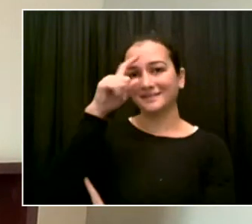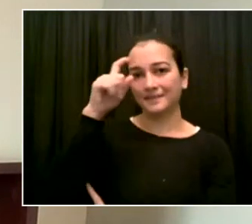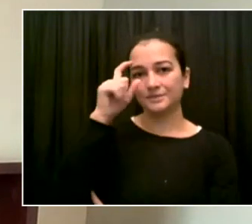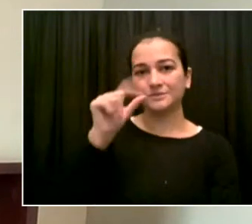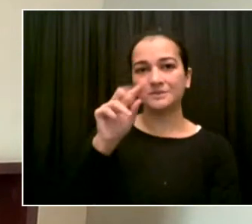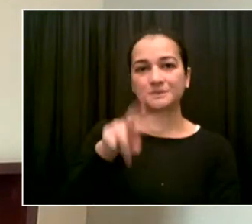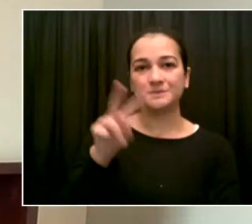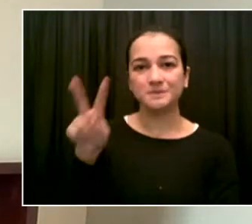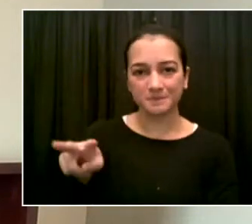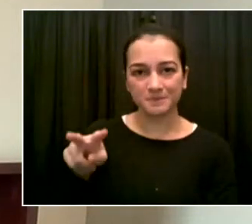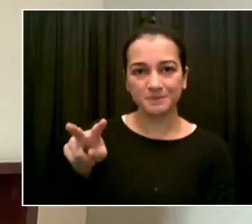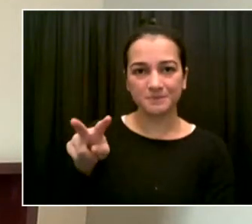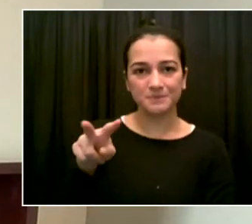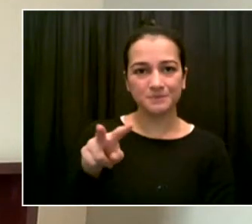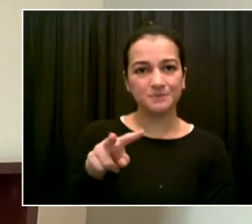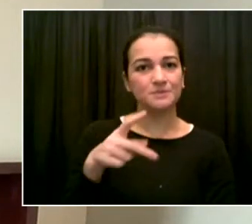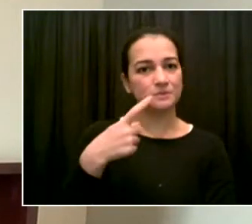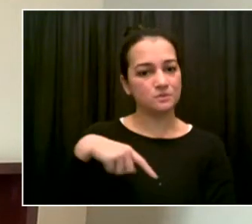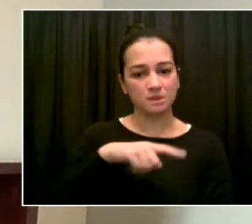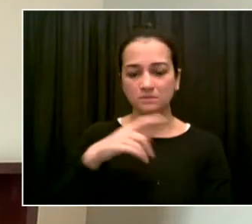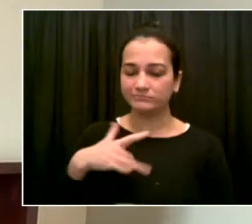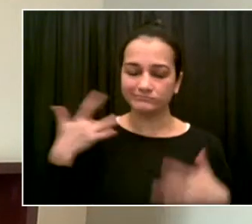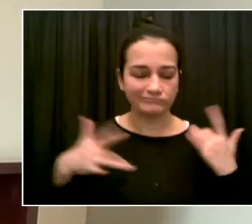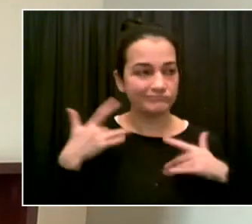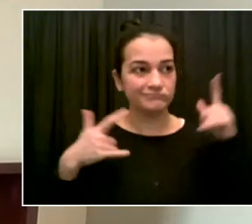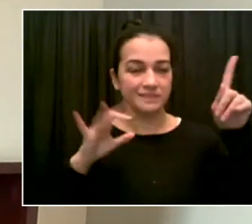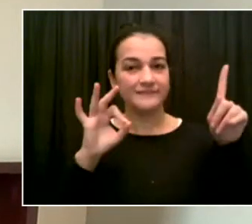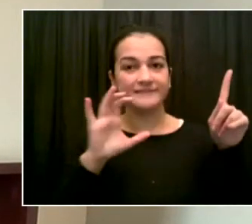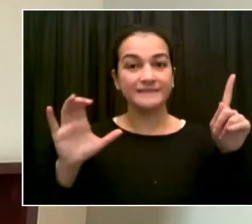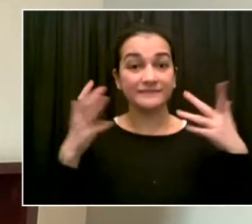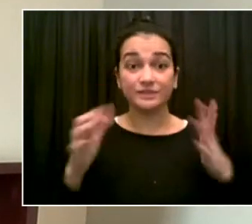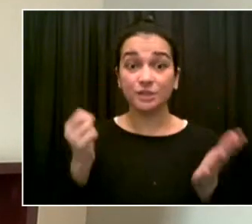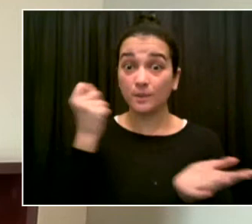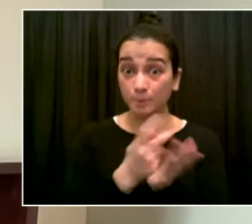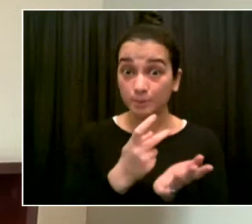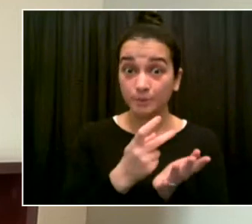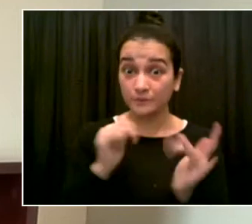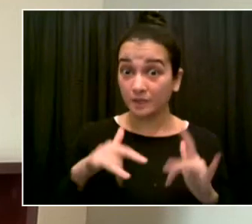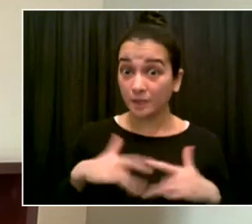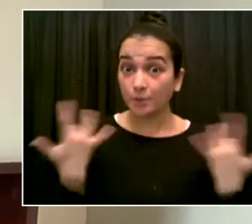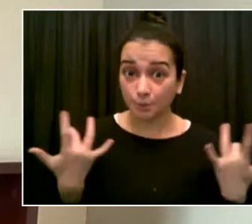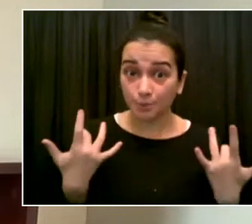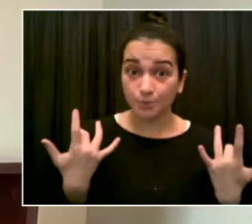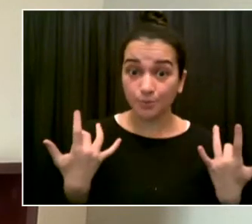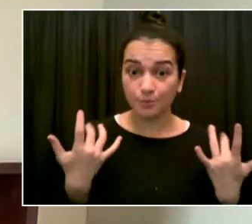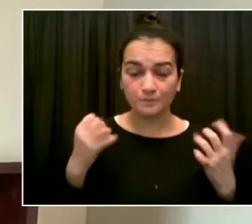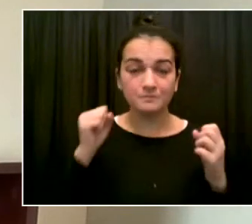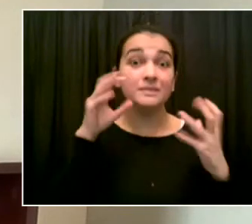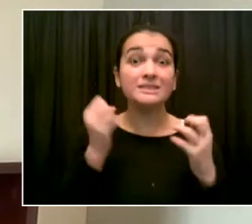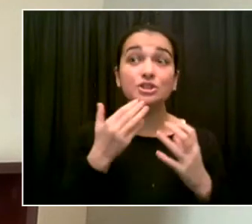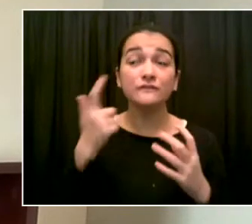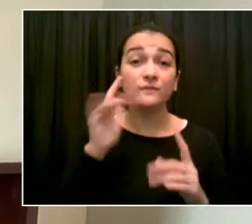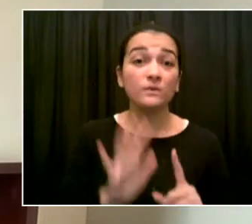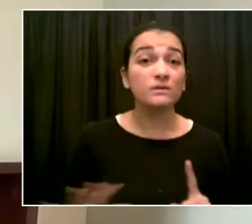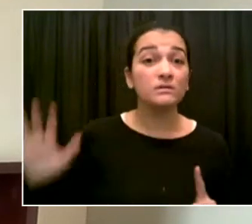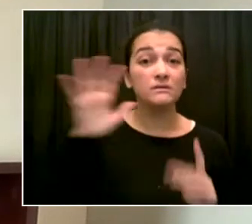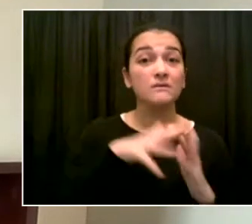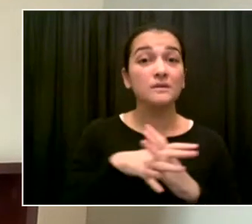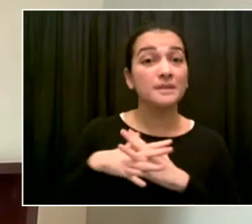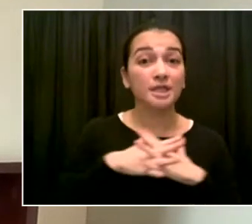RECEIVE TDHE